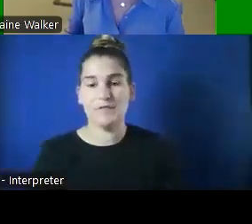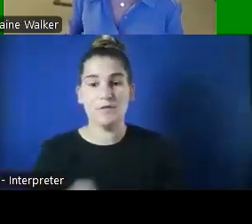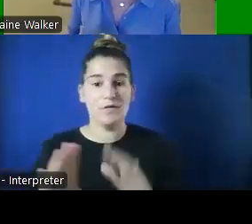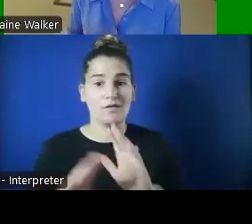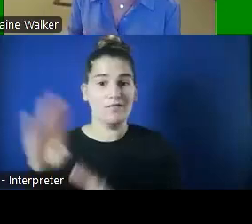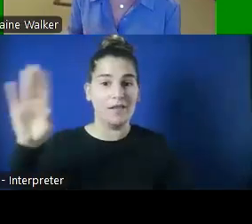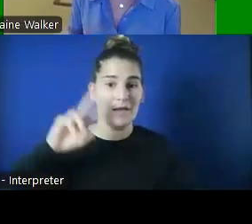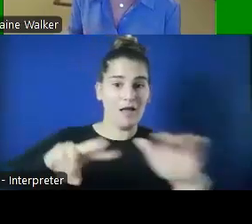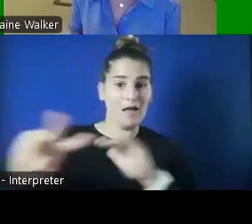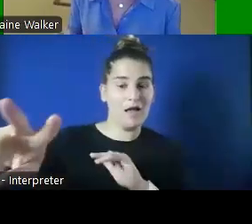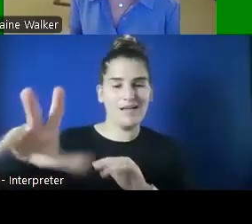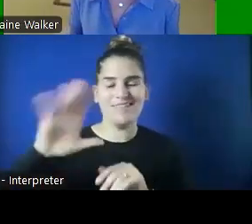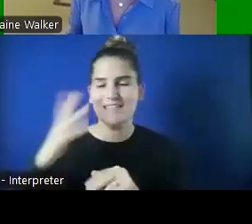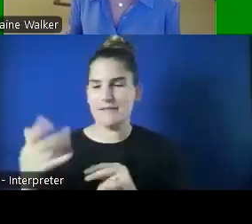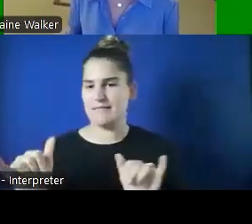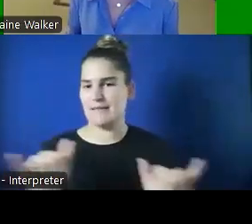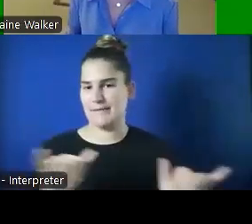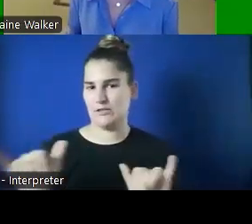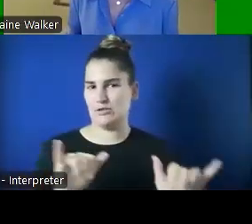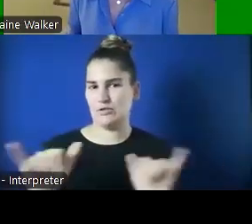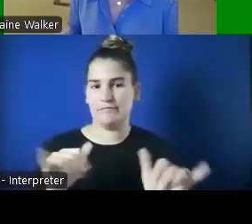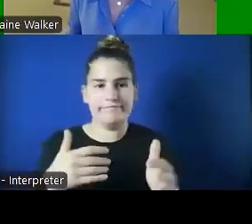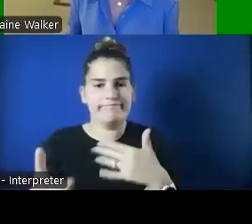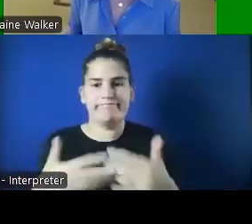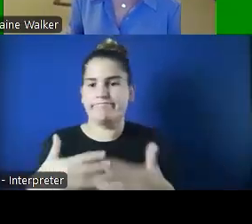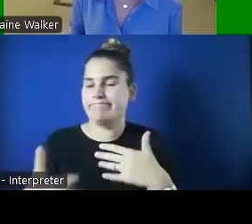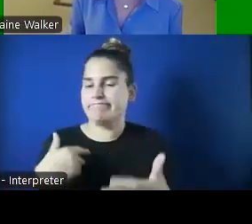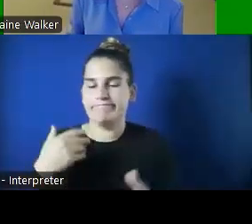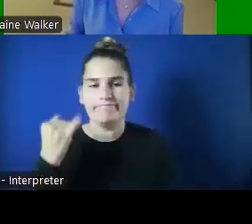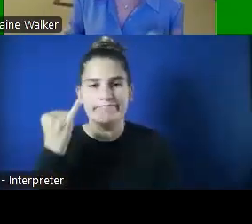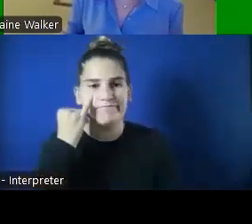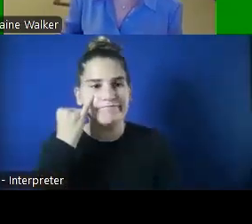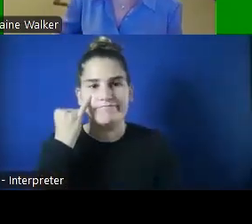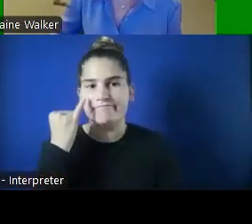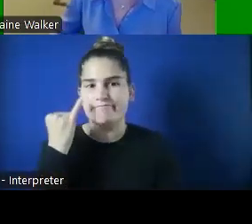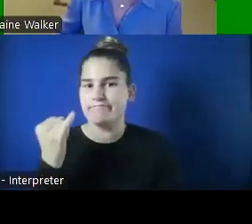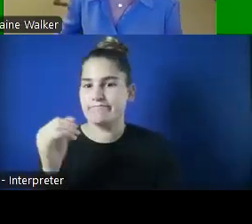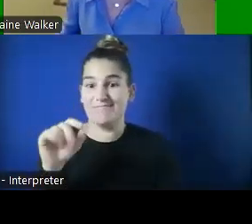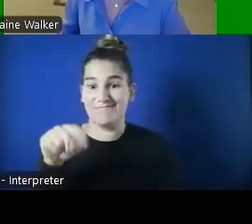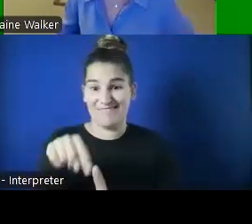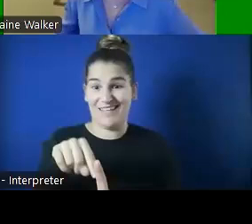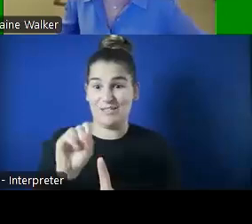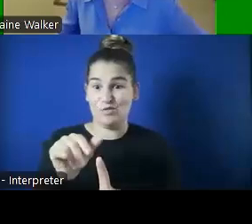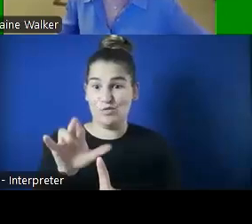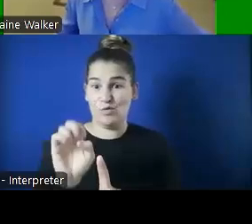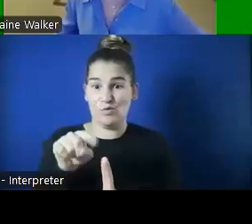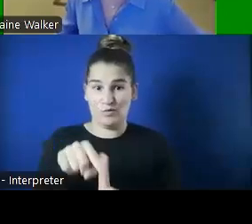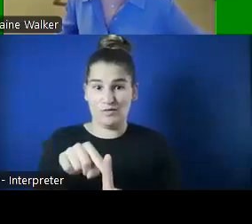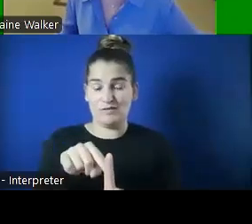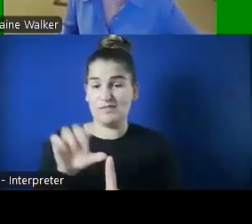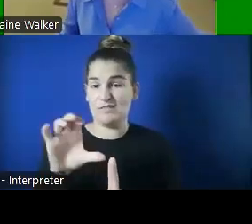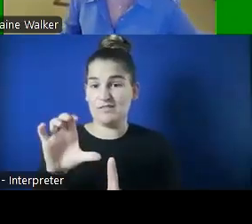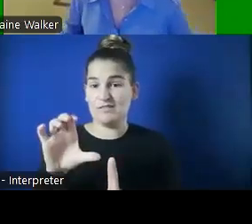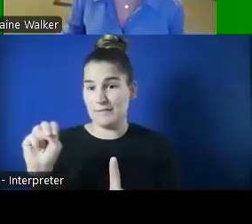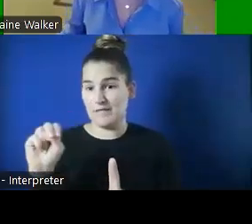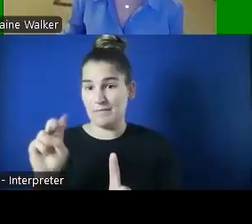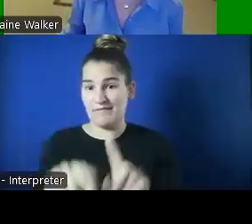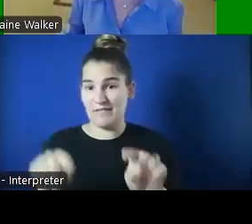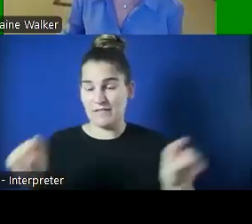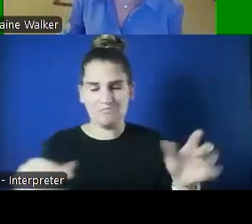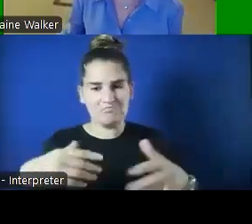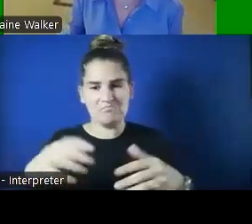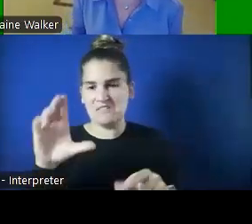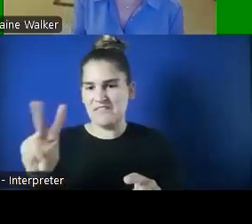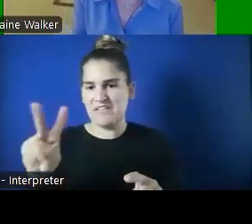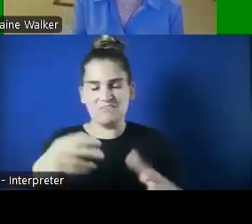very similar despite the fact that the source of vulnerability uh copy number variation uh differs